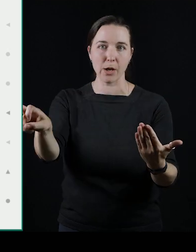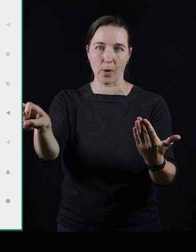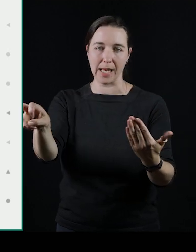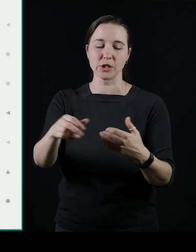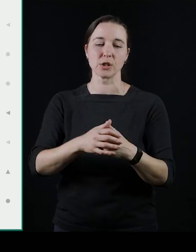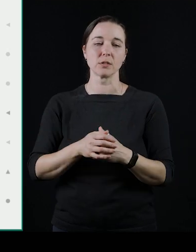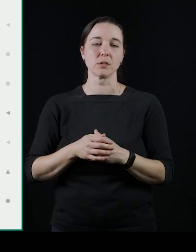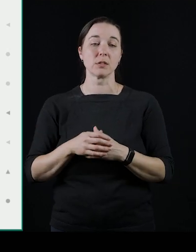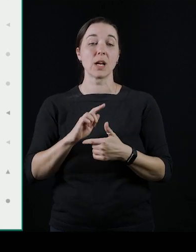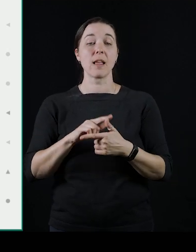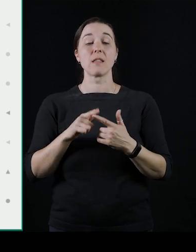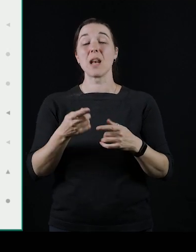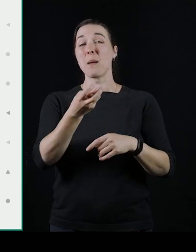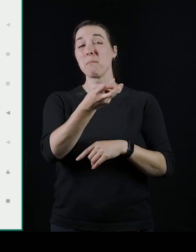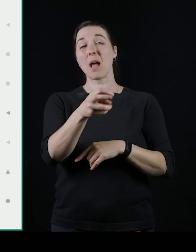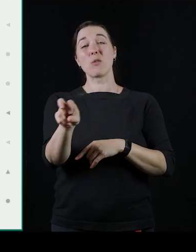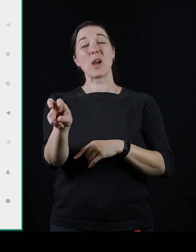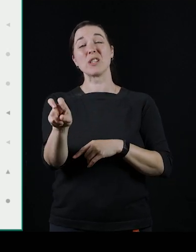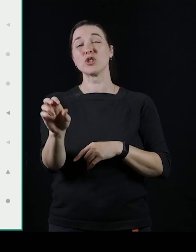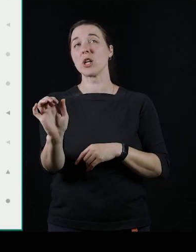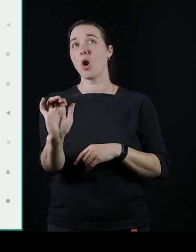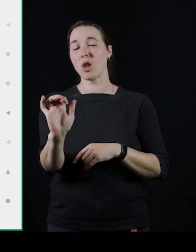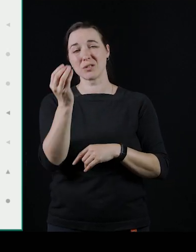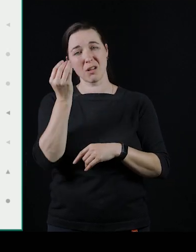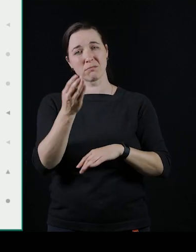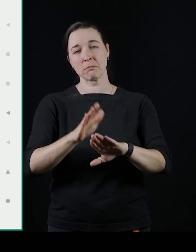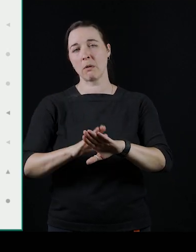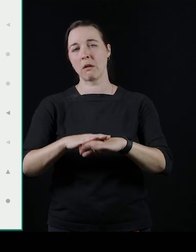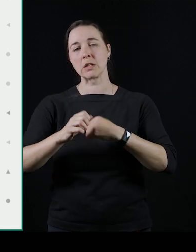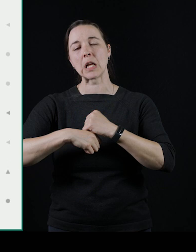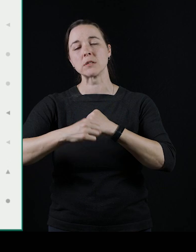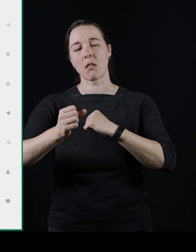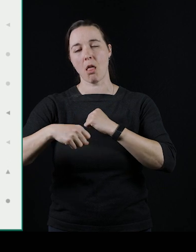And migration also takes a long time.